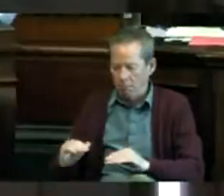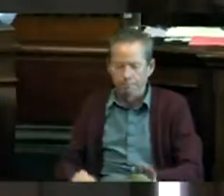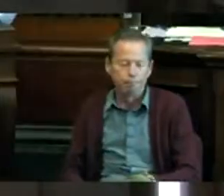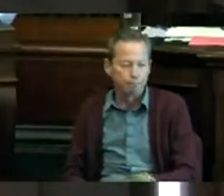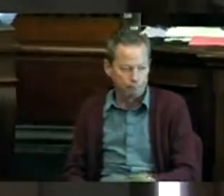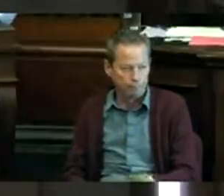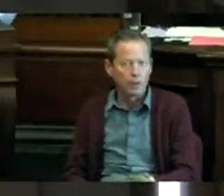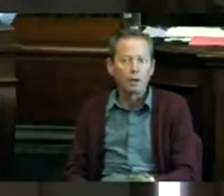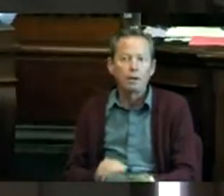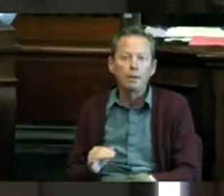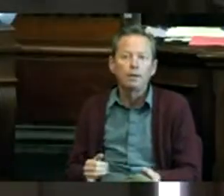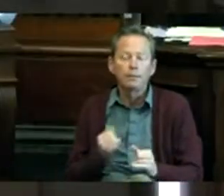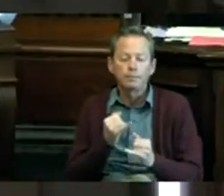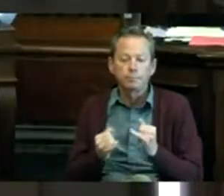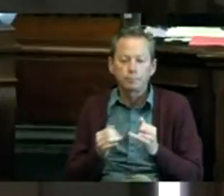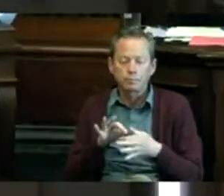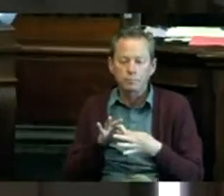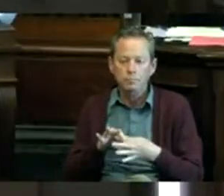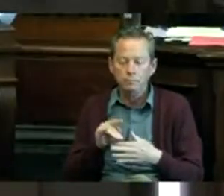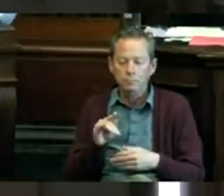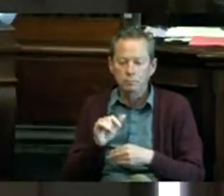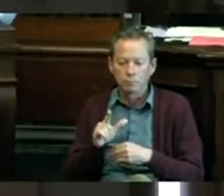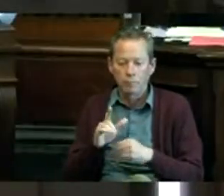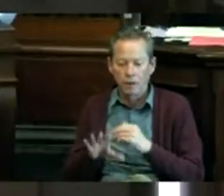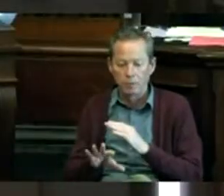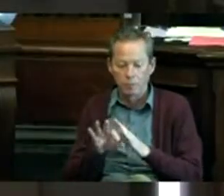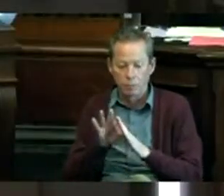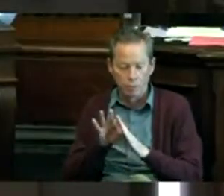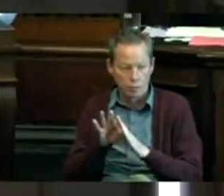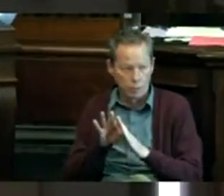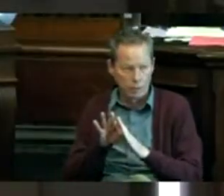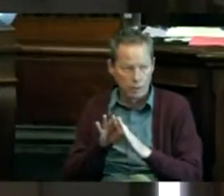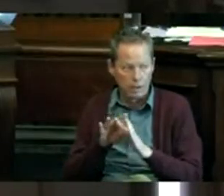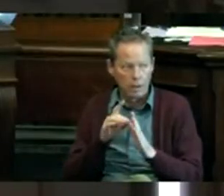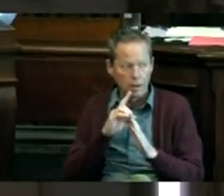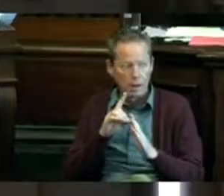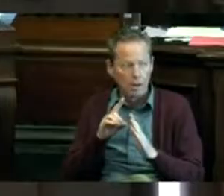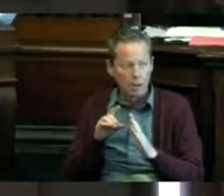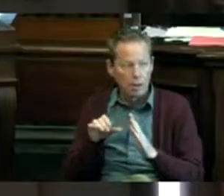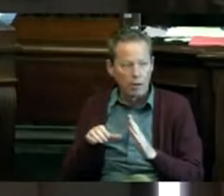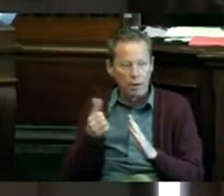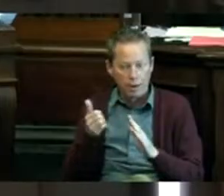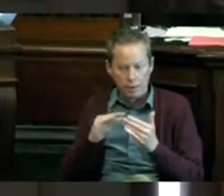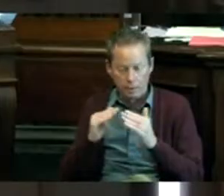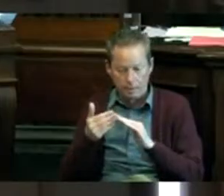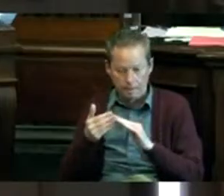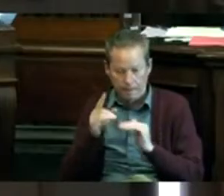the product, and we will be the ones to train them. Great. And